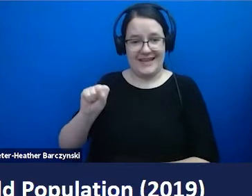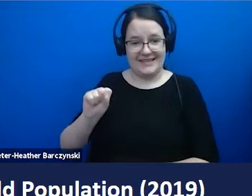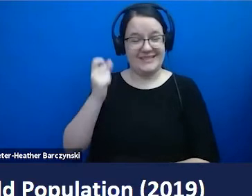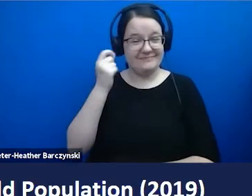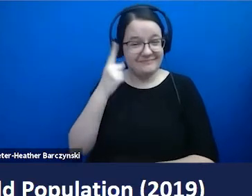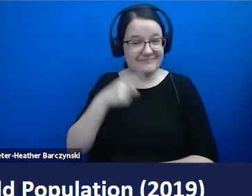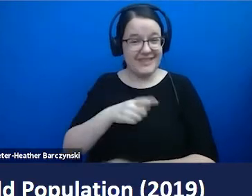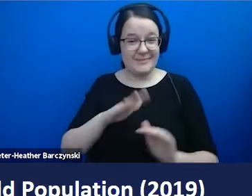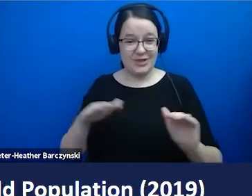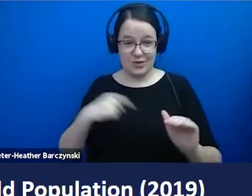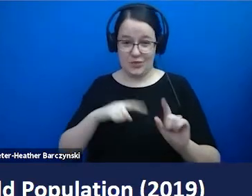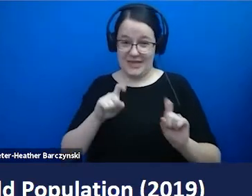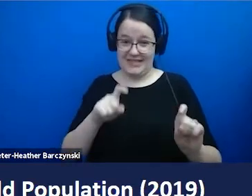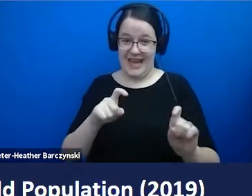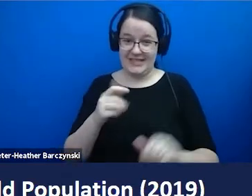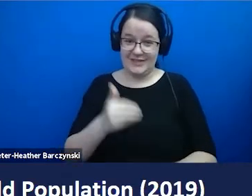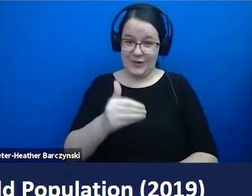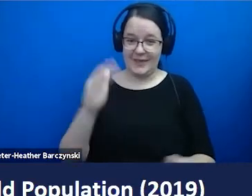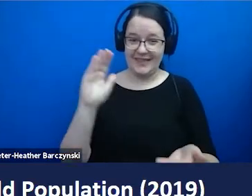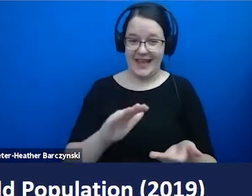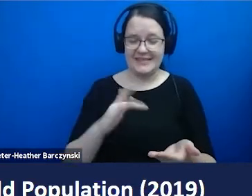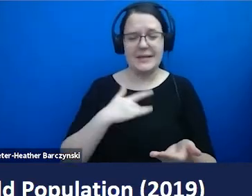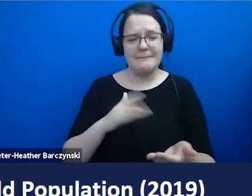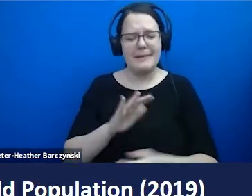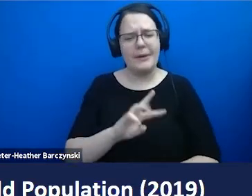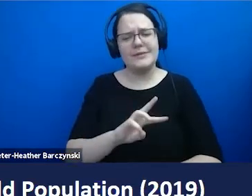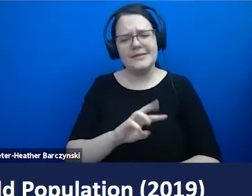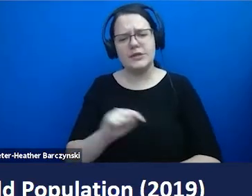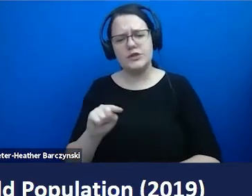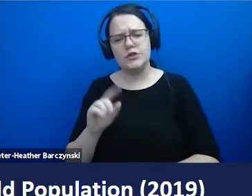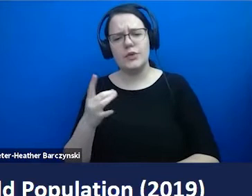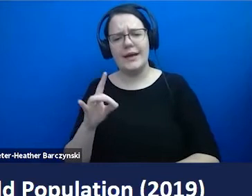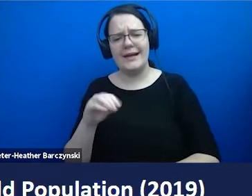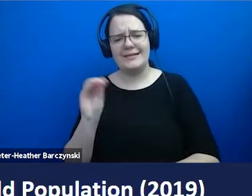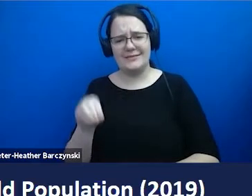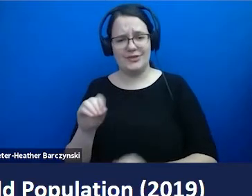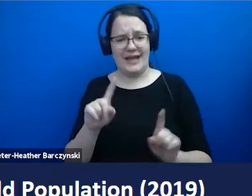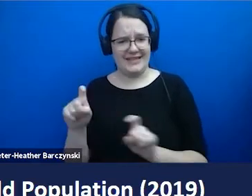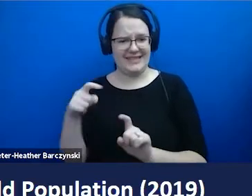though with only six to eight percent eighteen percent of the testing done in children and